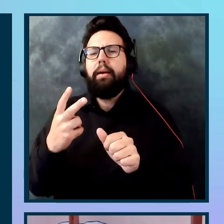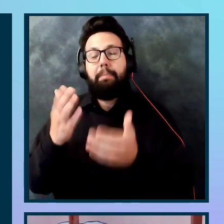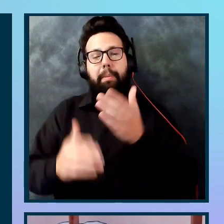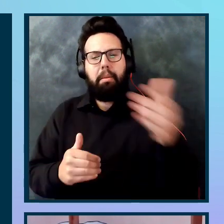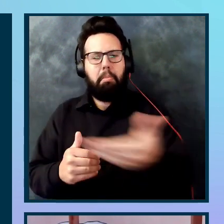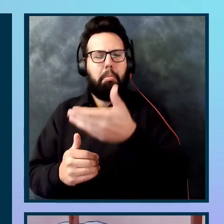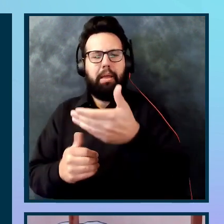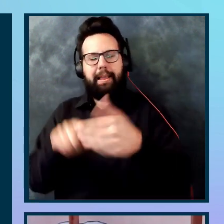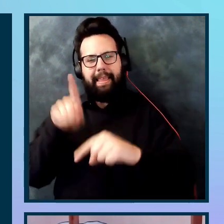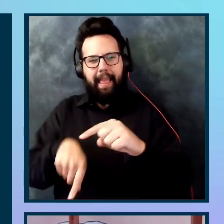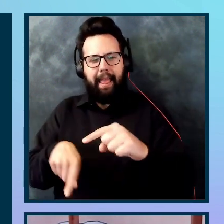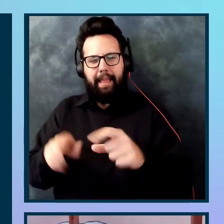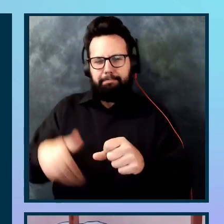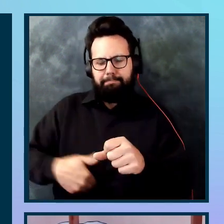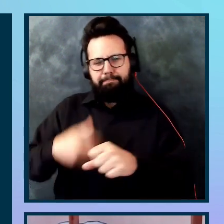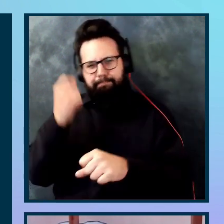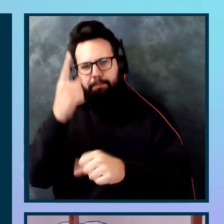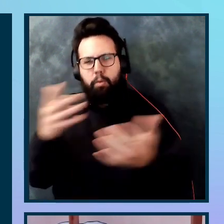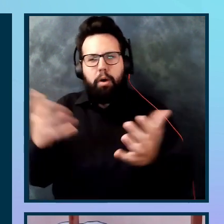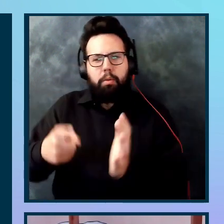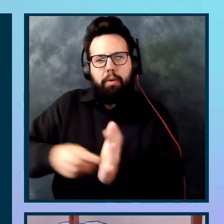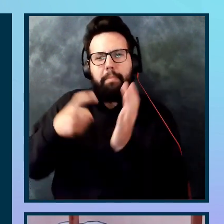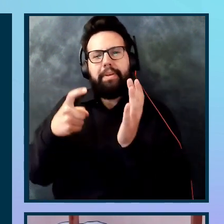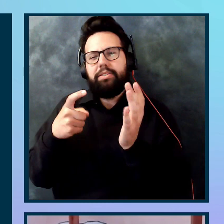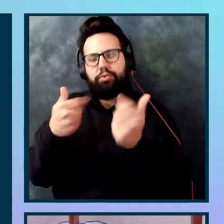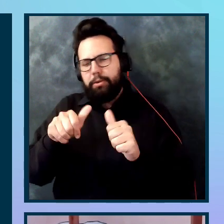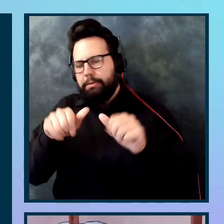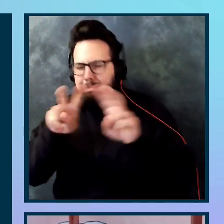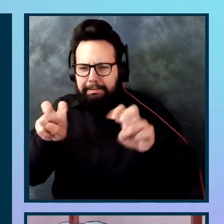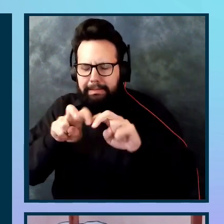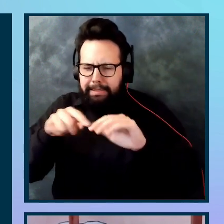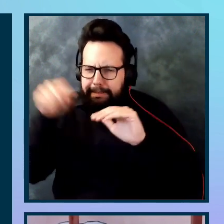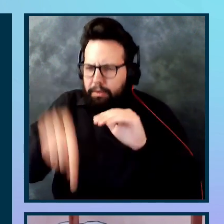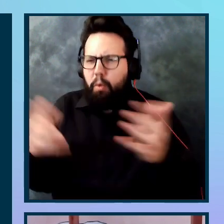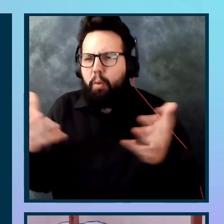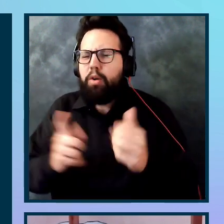They try to really write the requirements well before they actually start development,